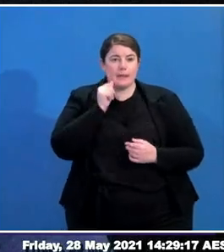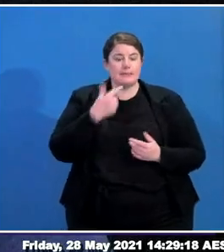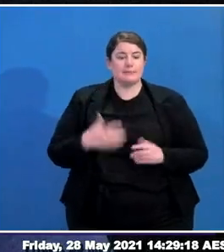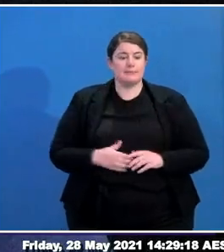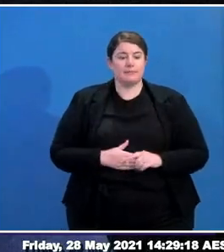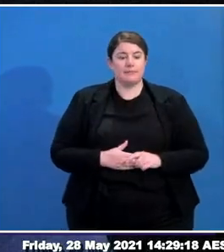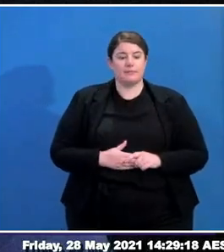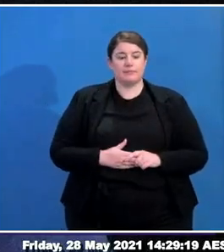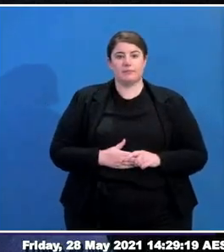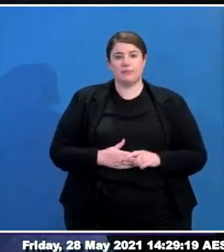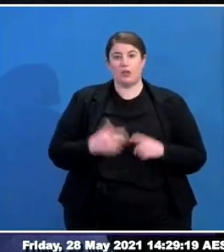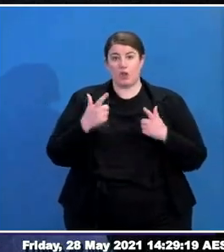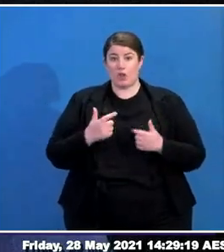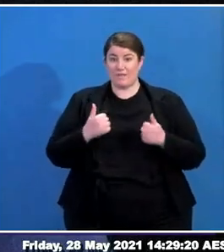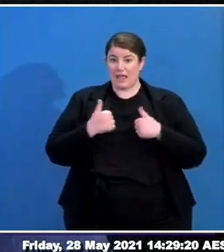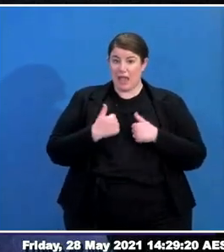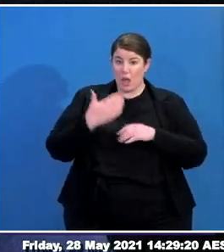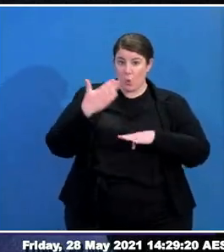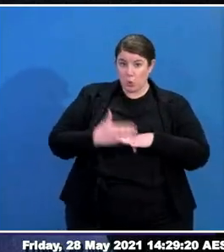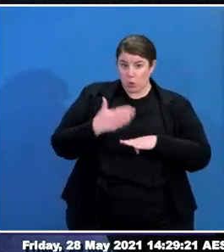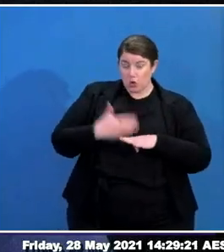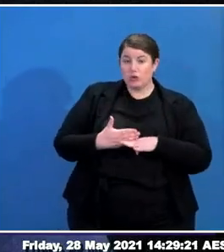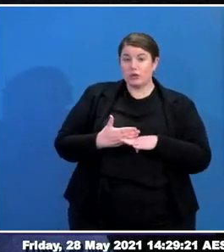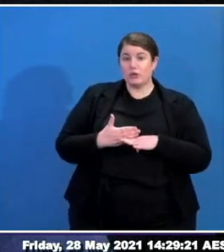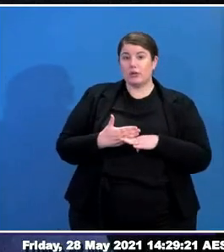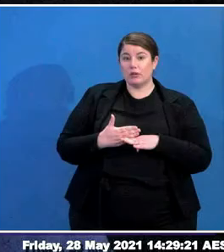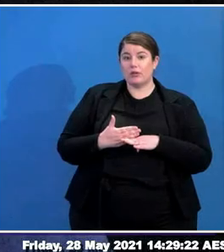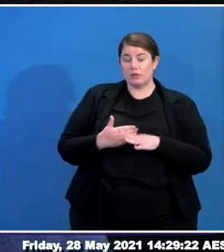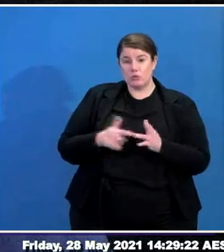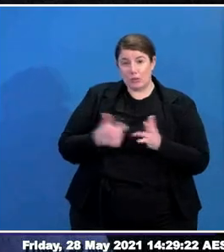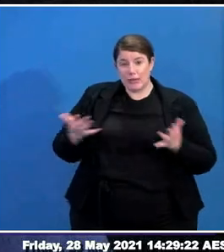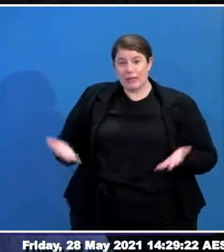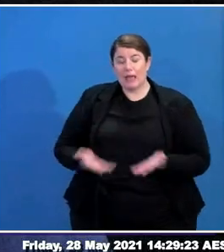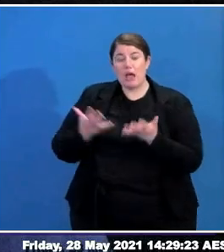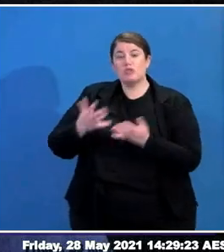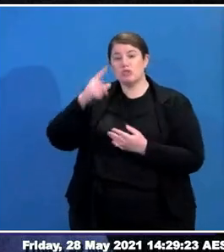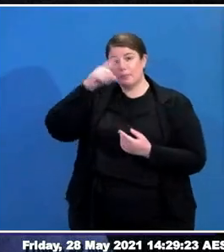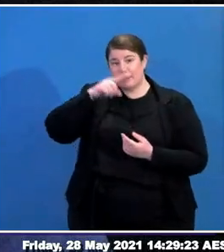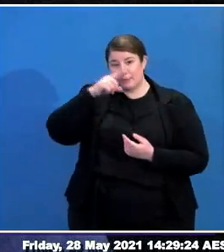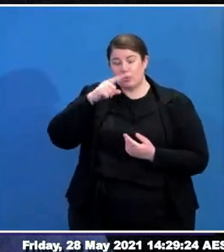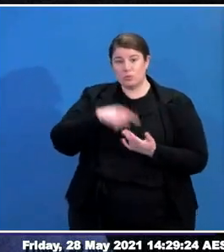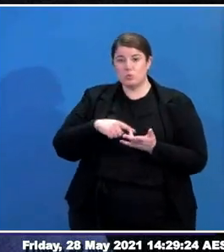A lot of our work is to actively encourage people to speak up.